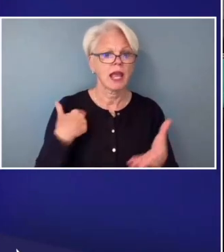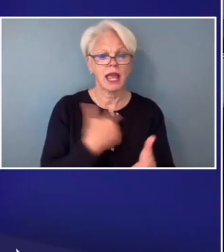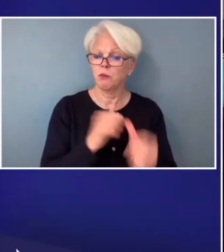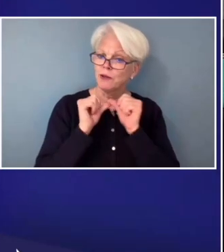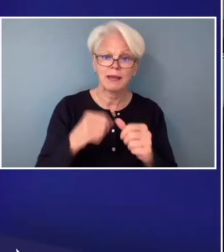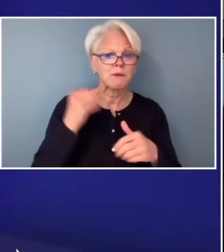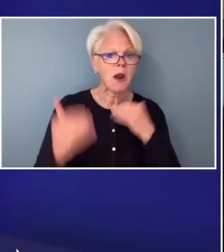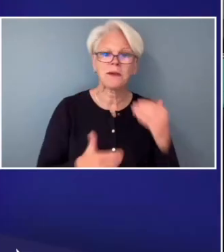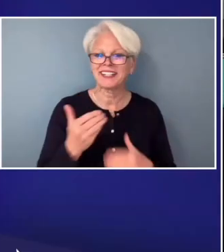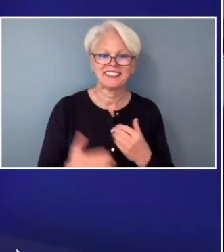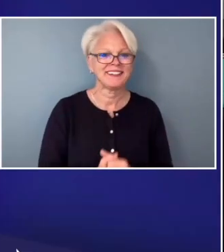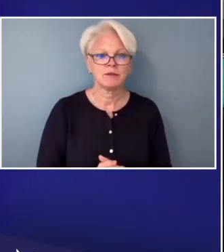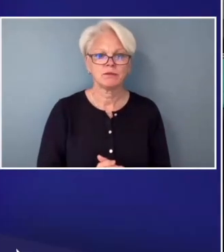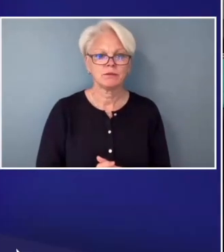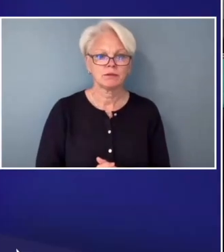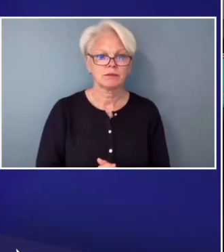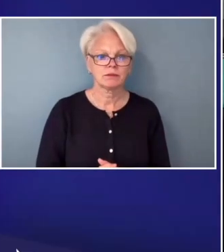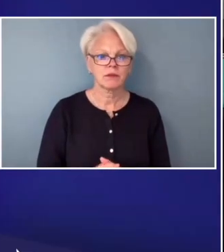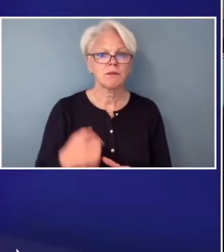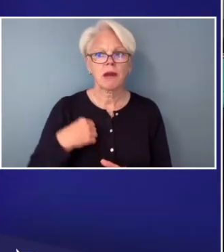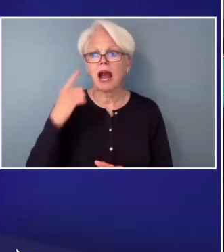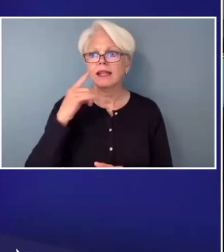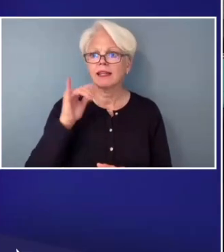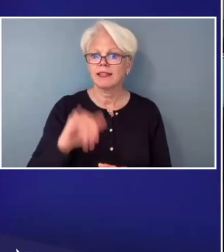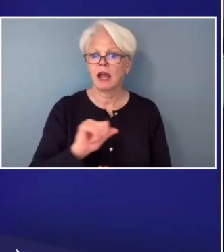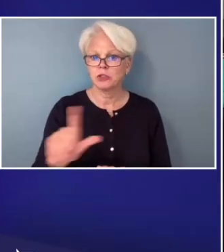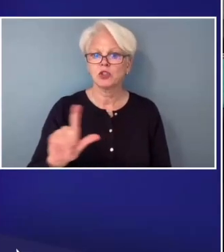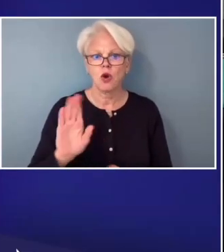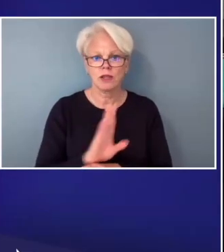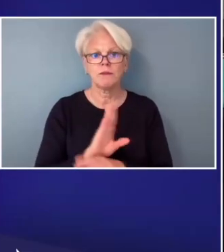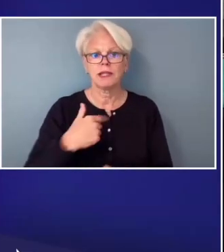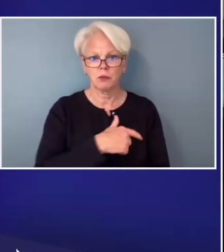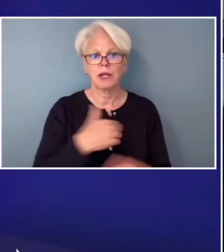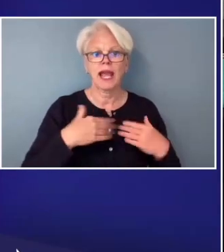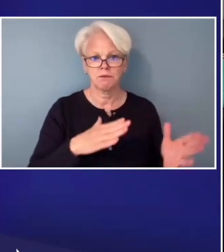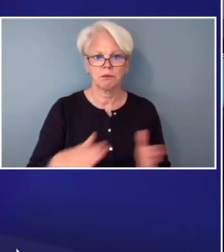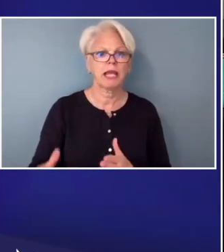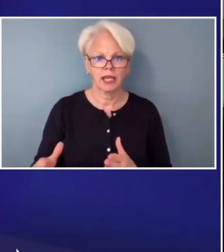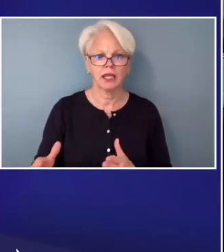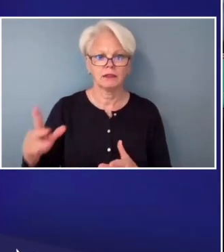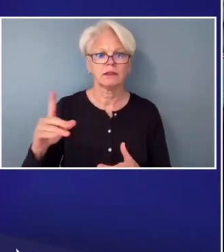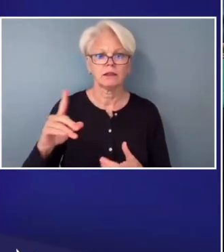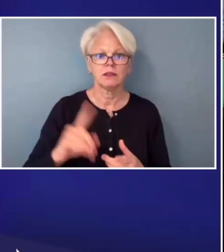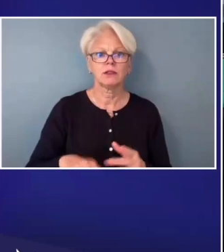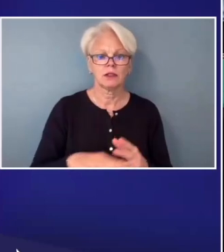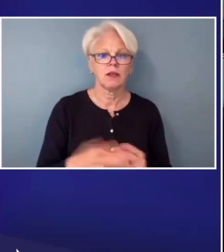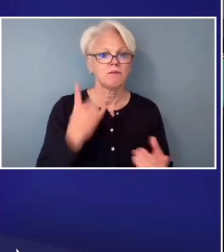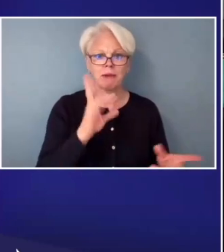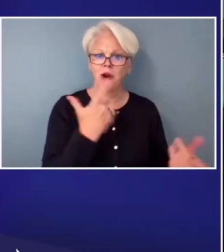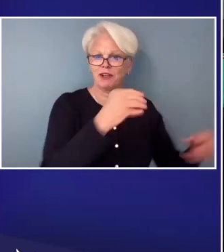But, um, I think that was all the business that we had planned before the break. People are already packing up. Okay, a few reminders.